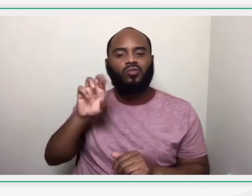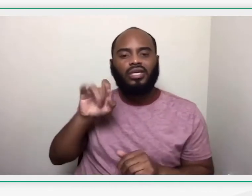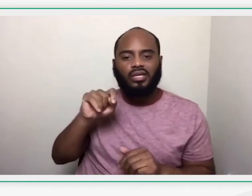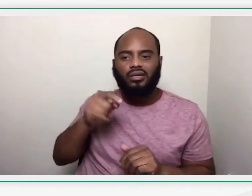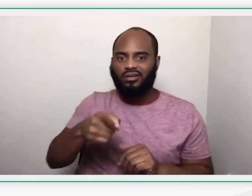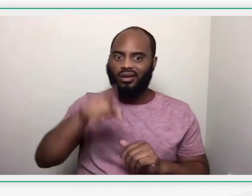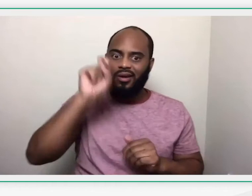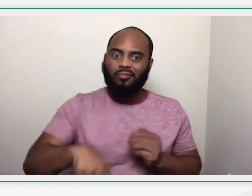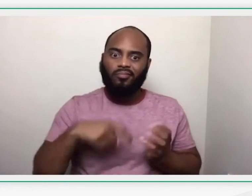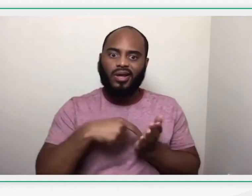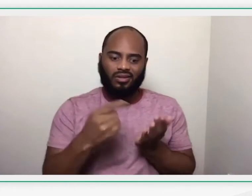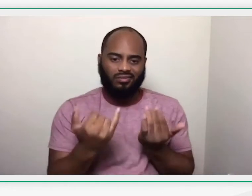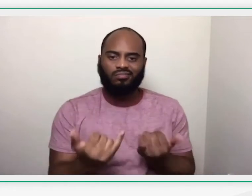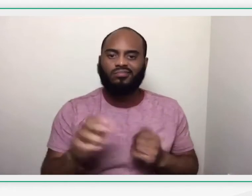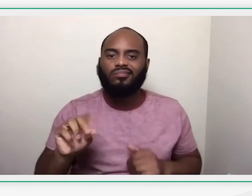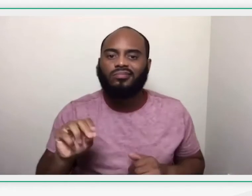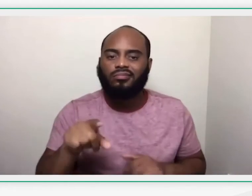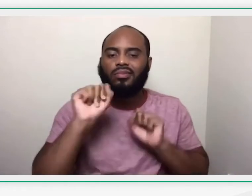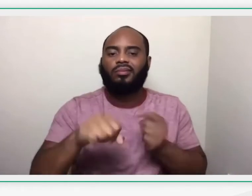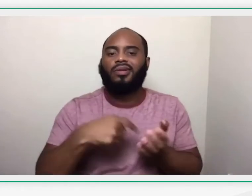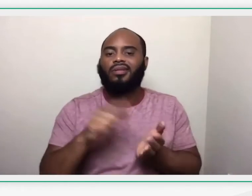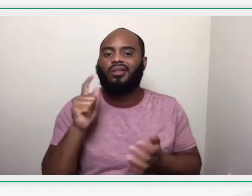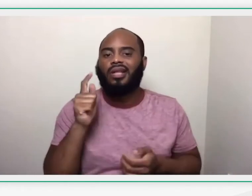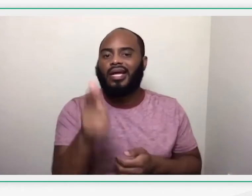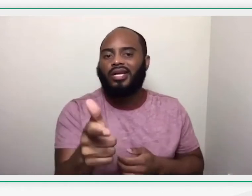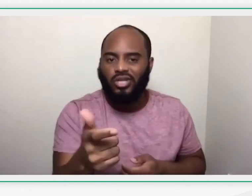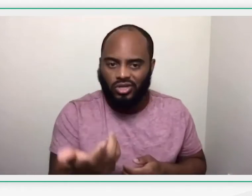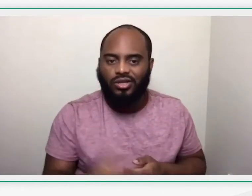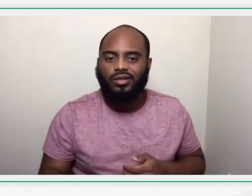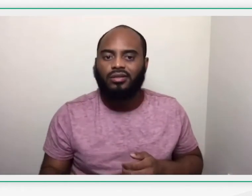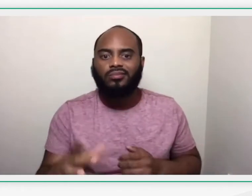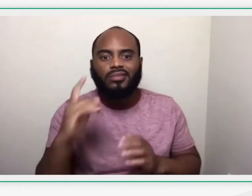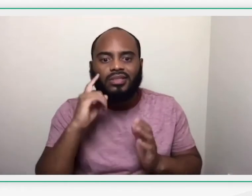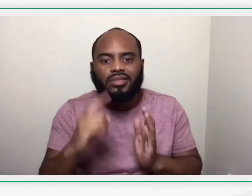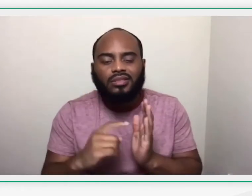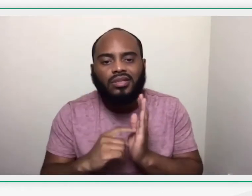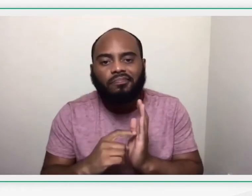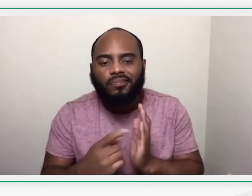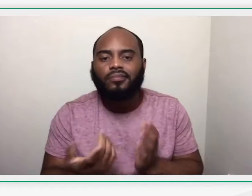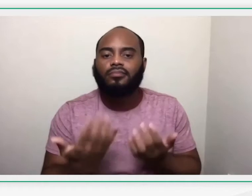Services and goods can be obtained via credit. Credit is obtaining something now, but making payments for it later.